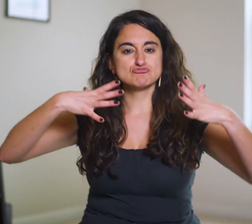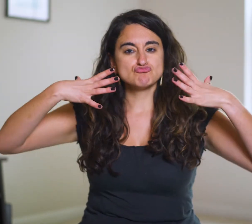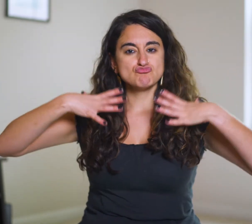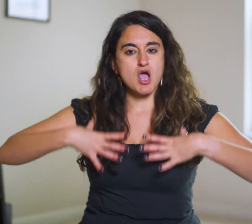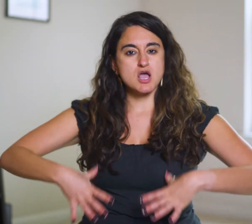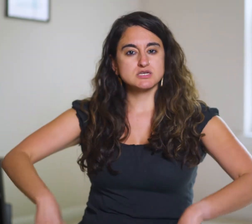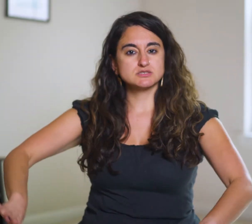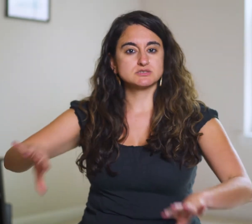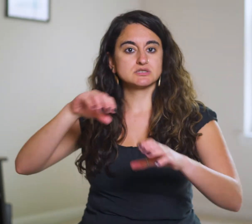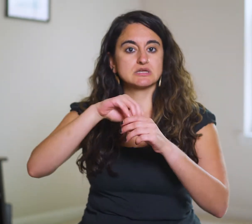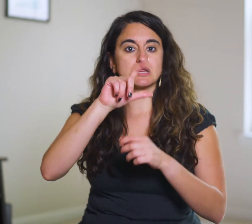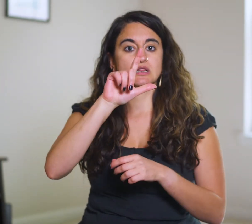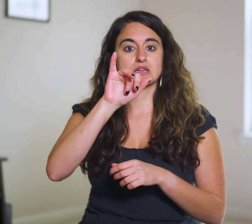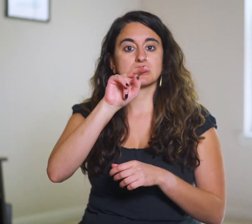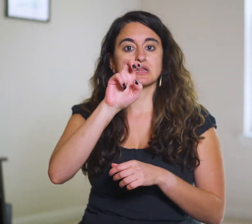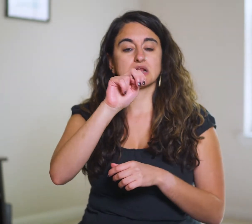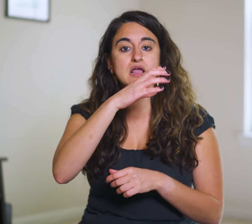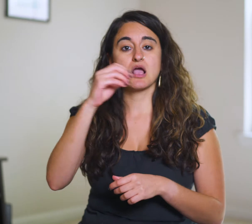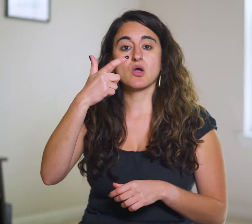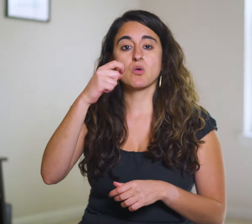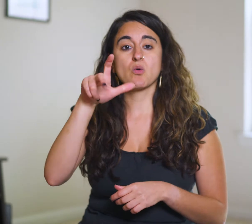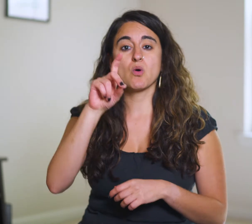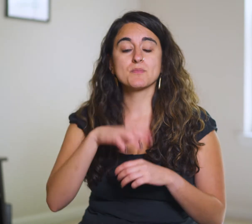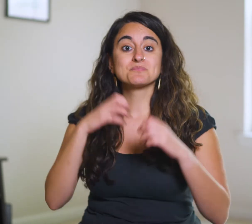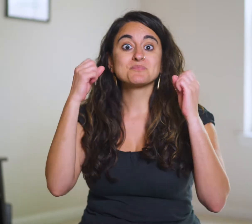dressed in linen and gold.